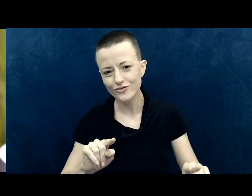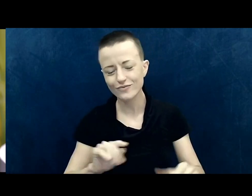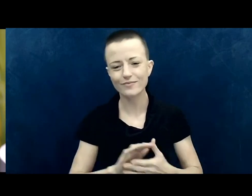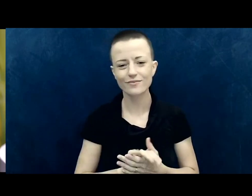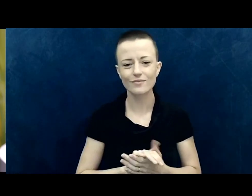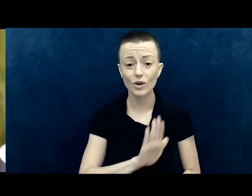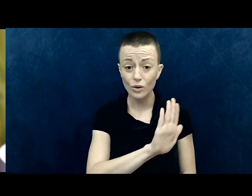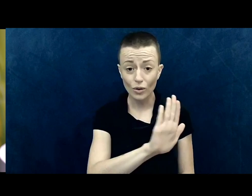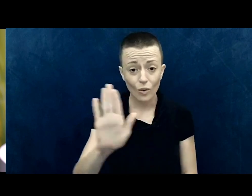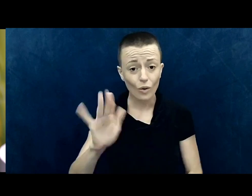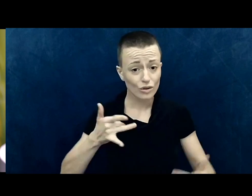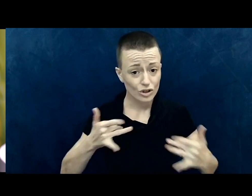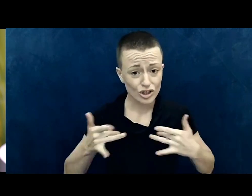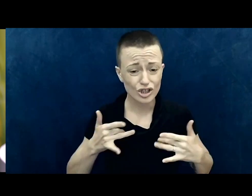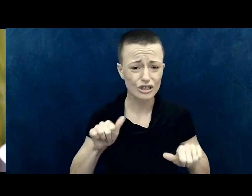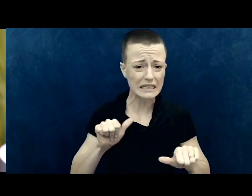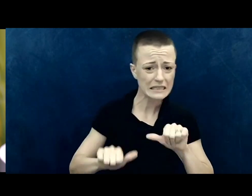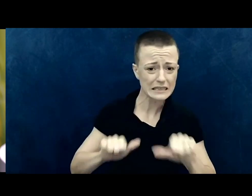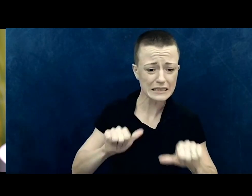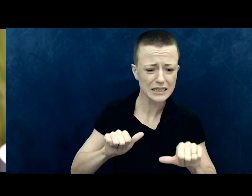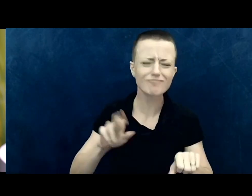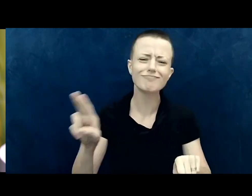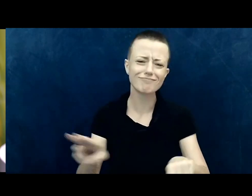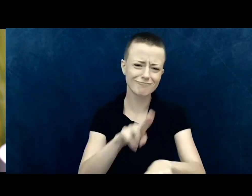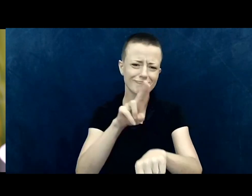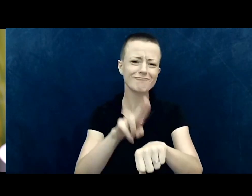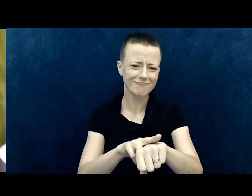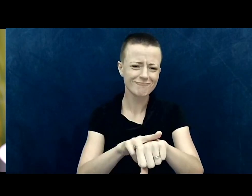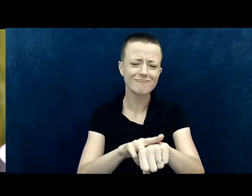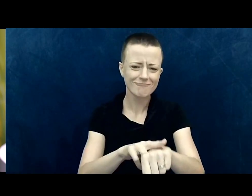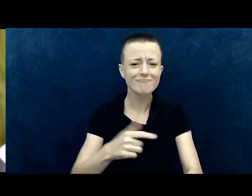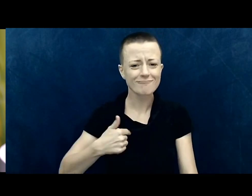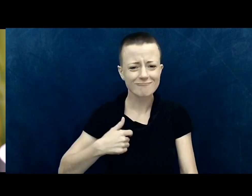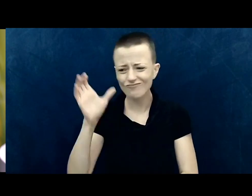As a Family Doctor I have had many thoughtful conversations and have heard many thoughtful questions from my patients.